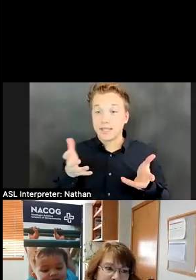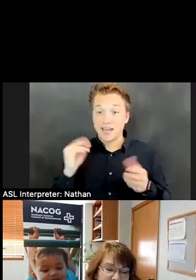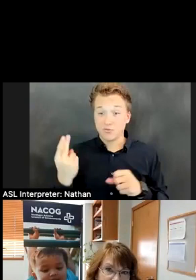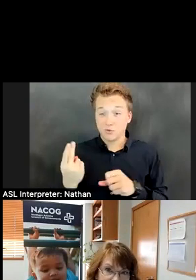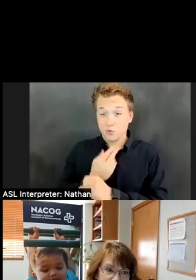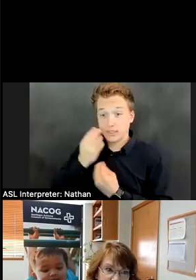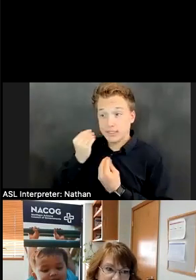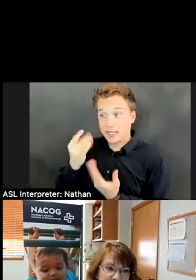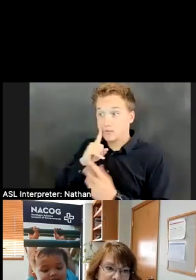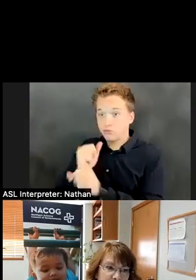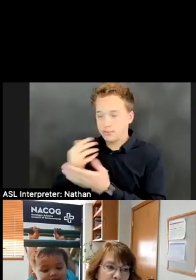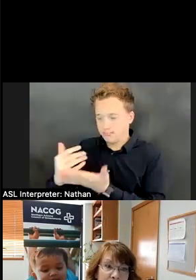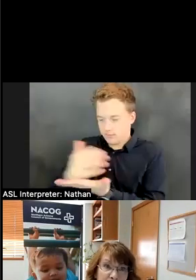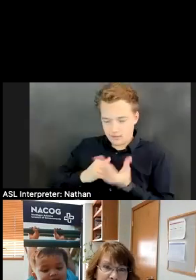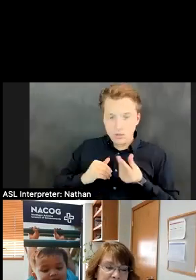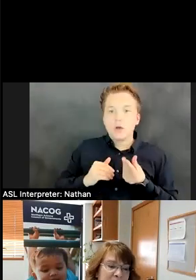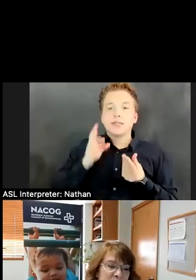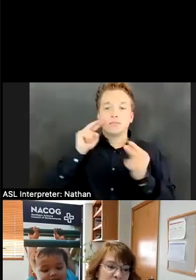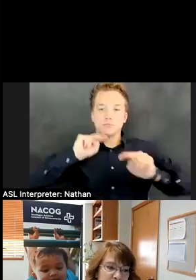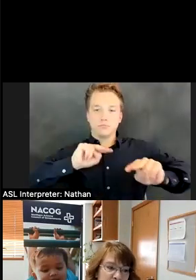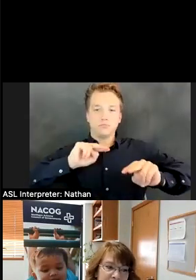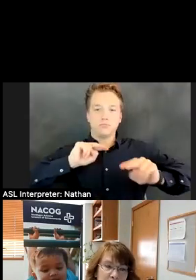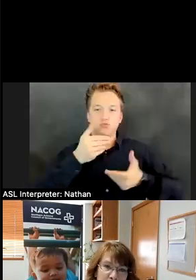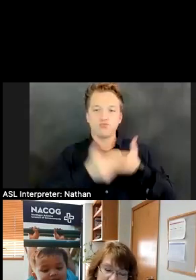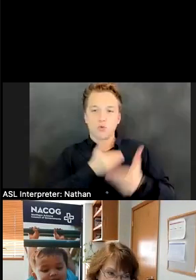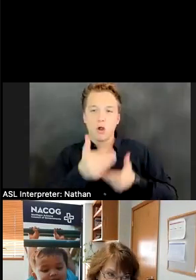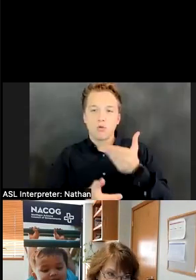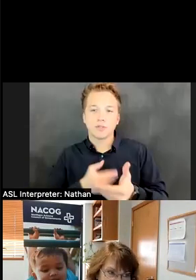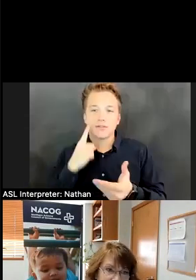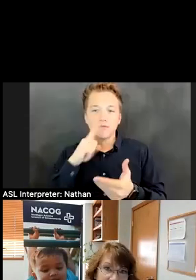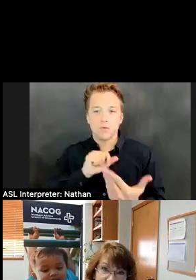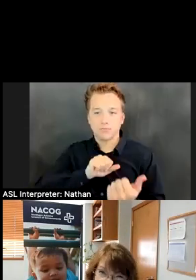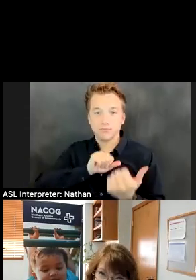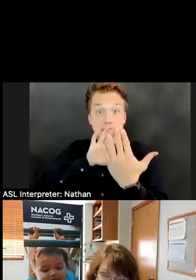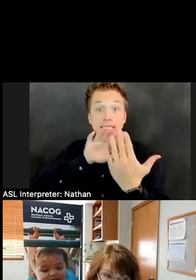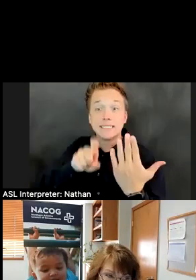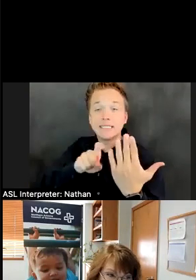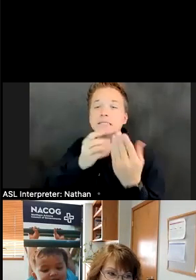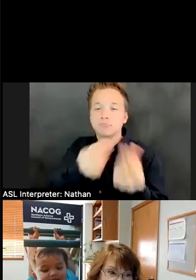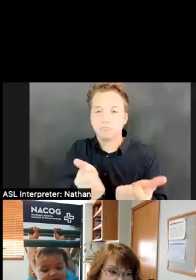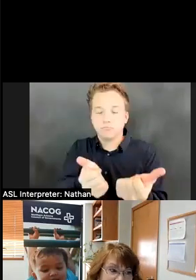effectively oversee progress towards addressing program needs, evaluating our compliance,